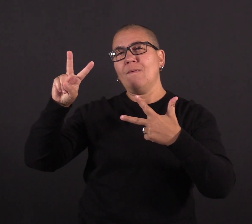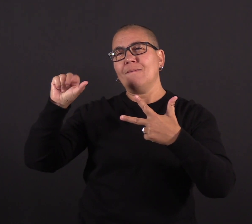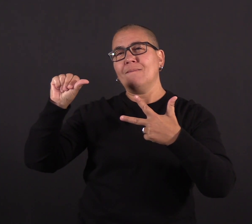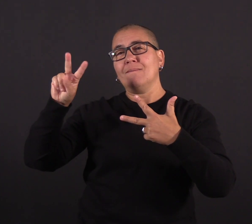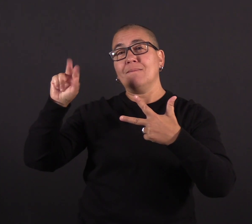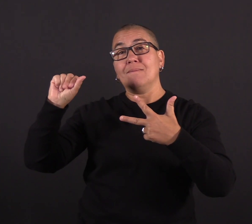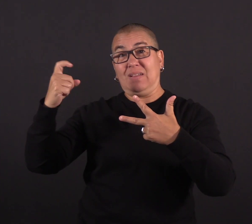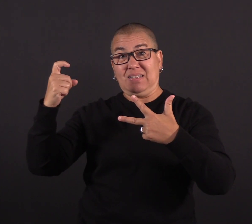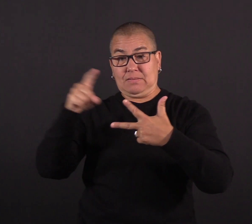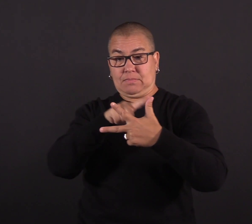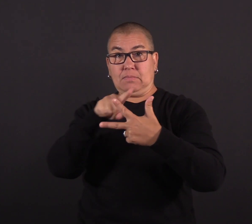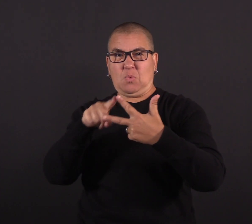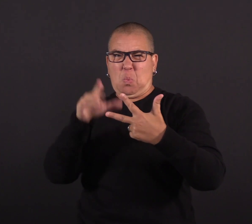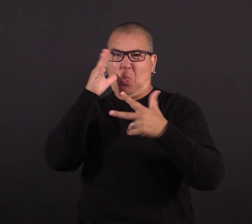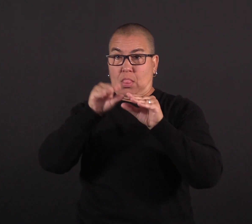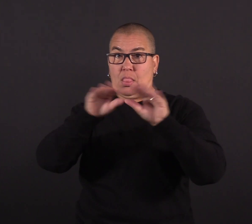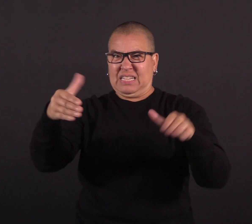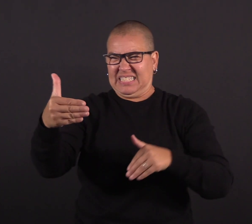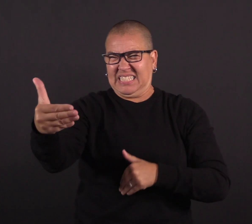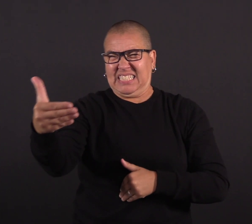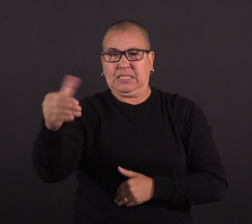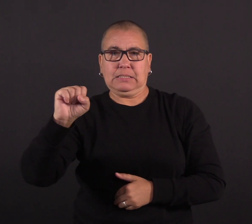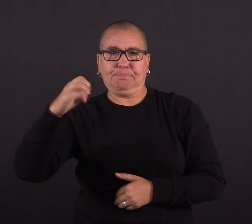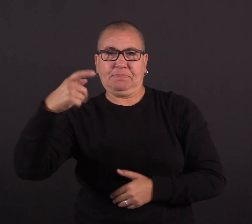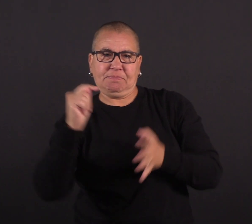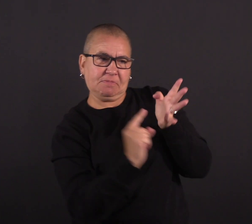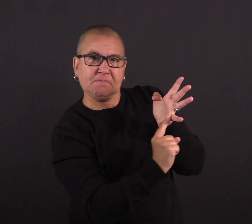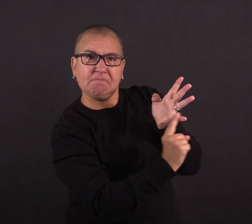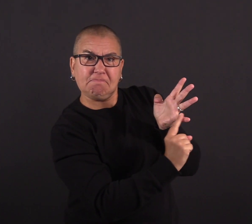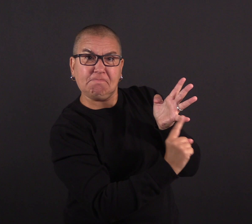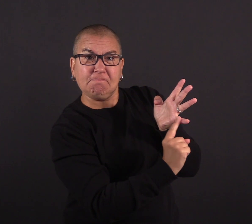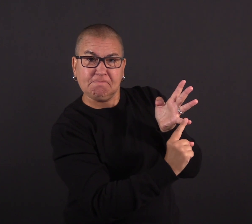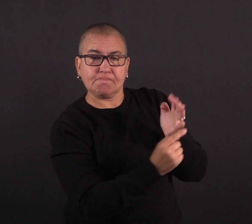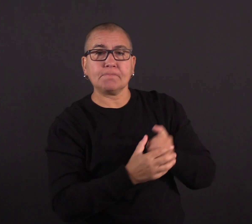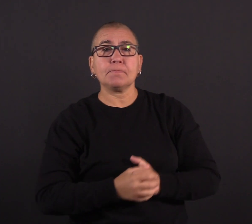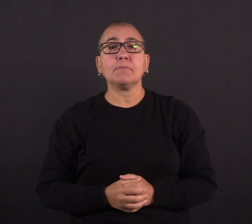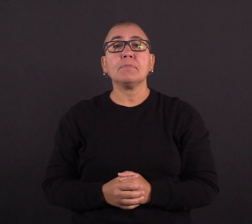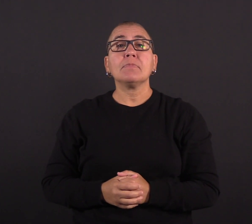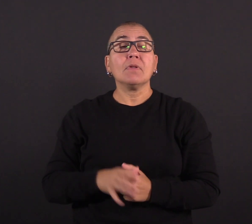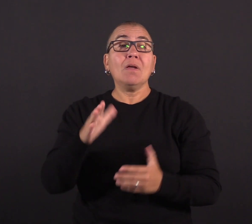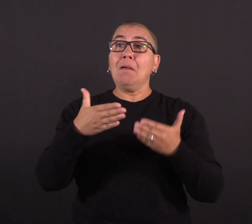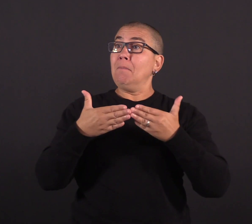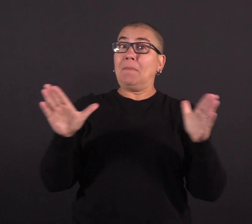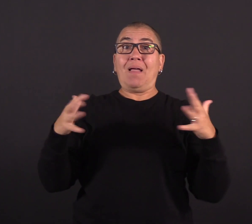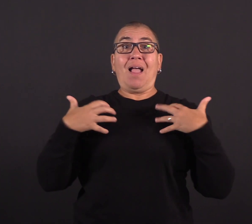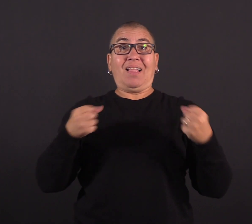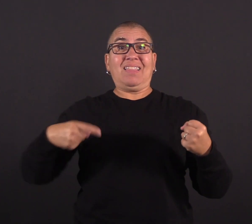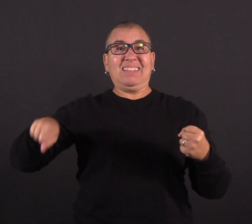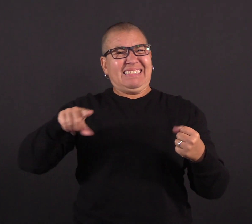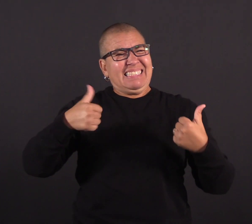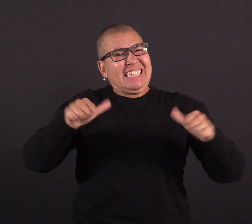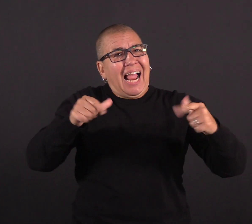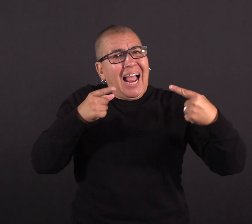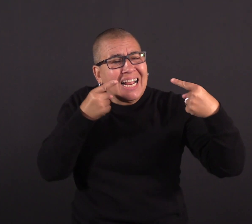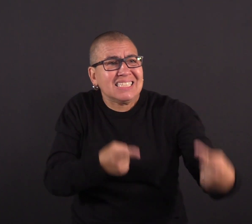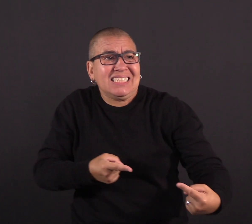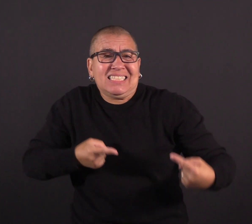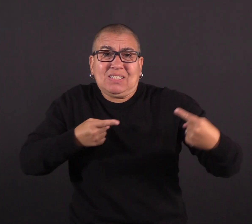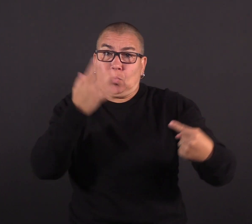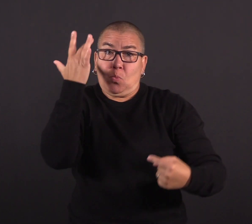for a fall vaccination campaign, but the public health response is still struggling to keep up